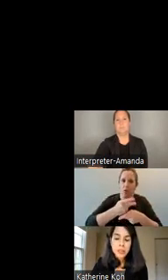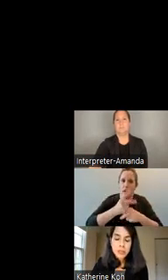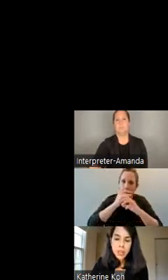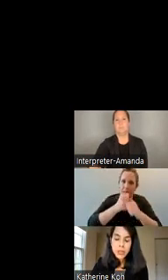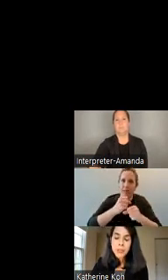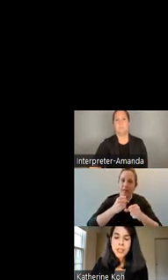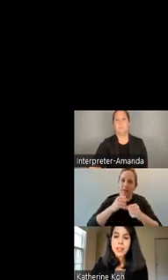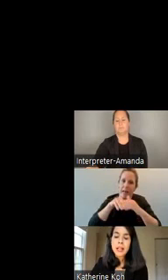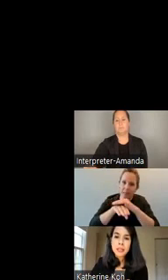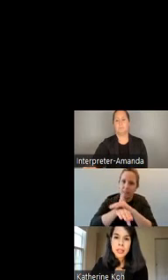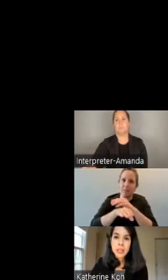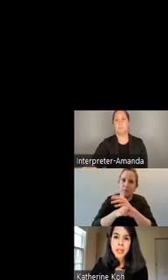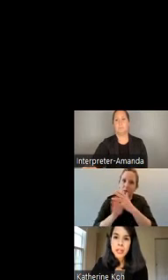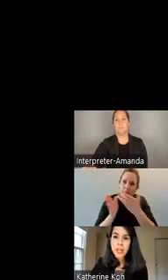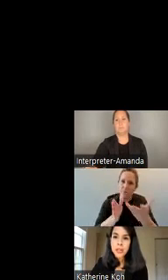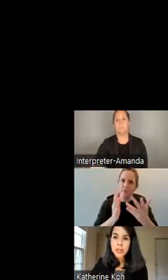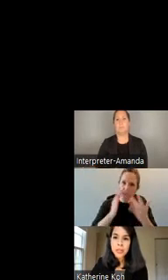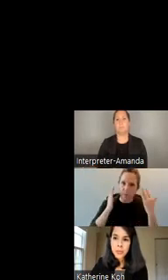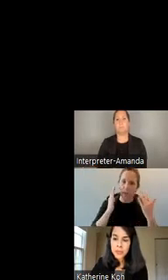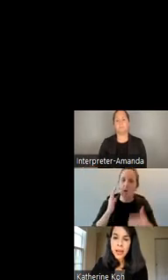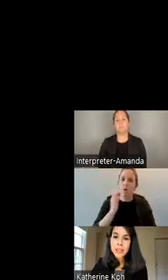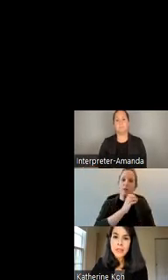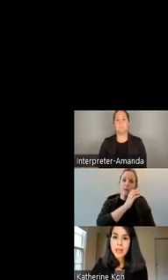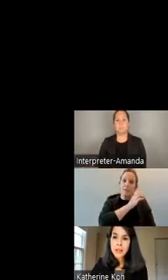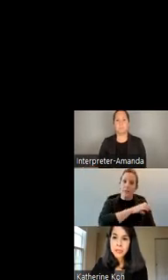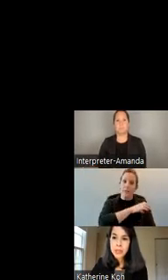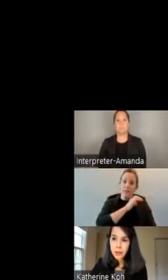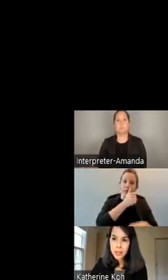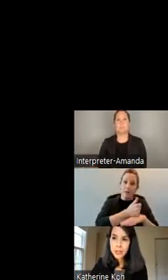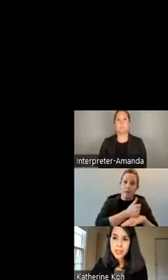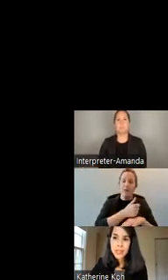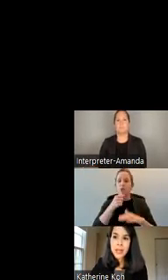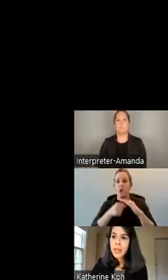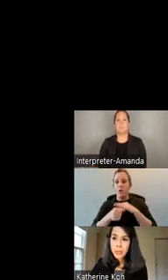shelter-based clinics clinics embedded in shelters are so effective and Street Outreach which is the